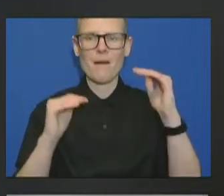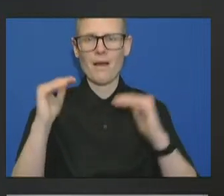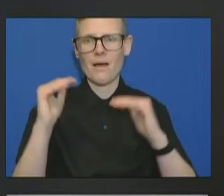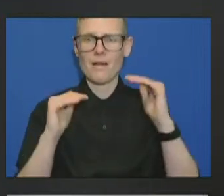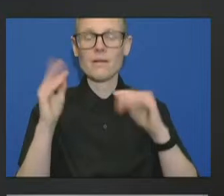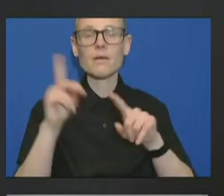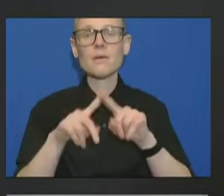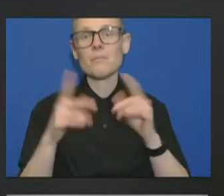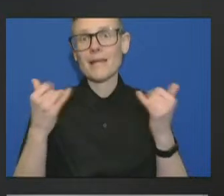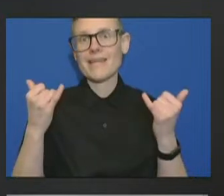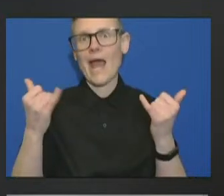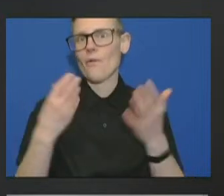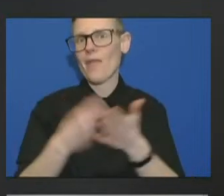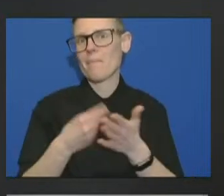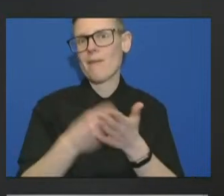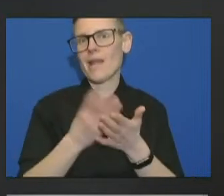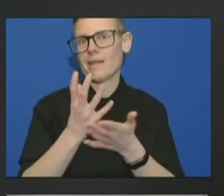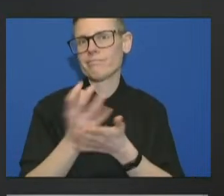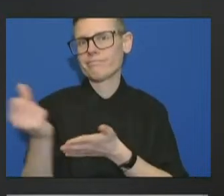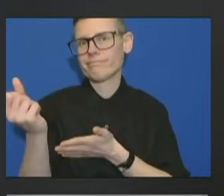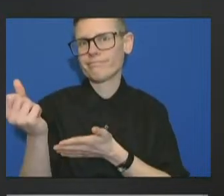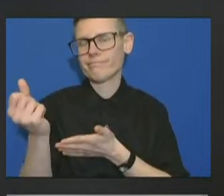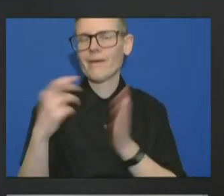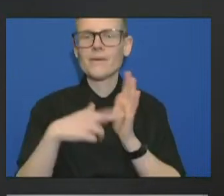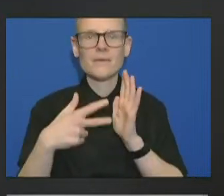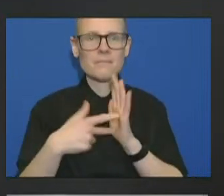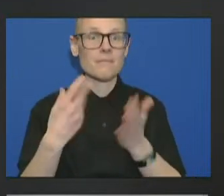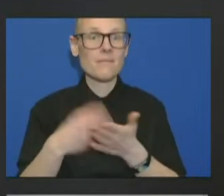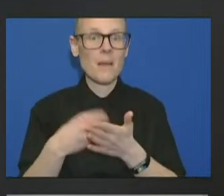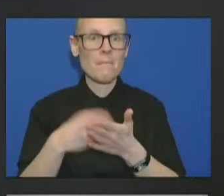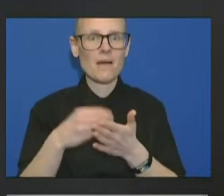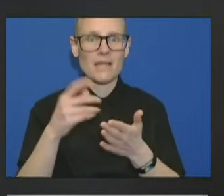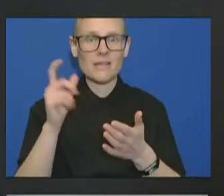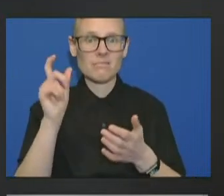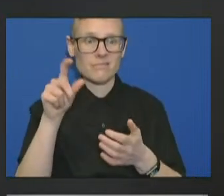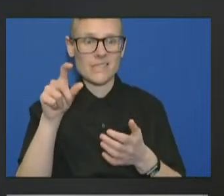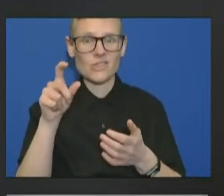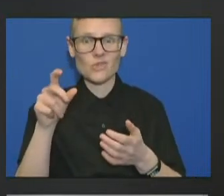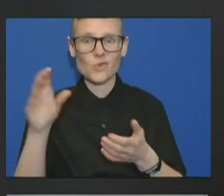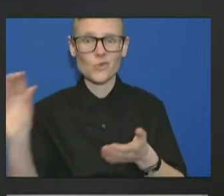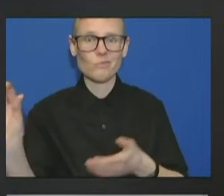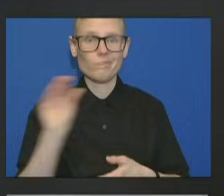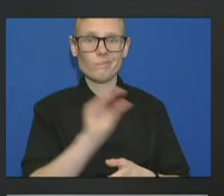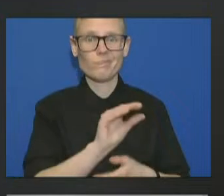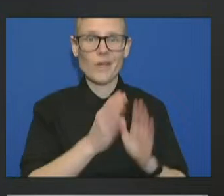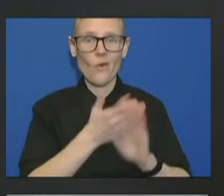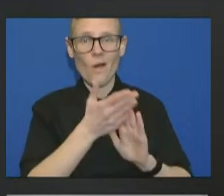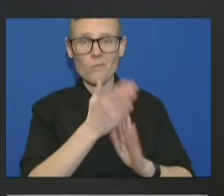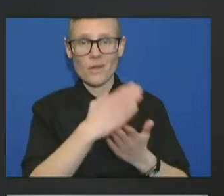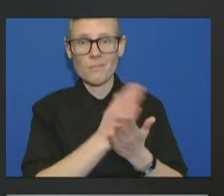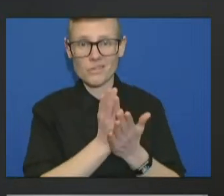federal Covid Esser money to balance that out. But now all of